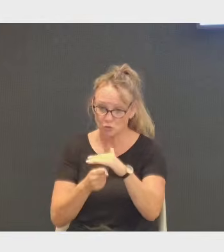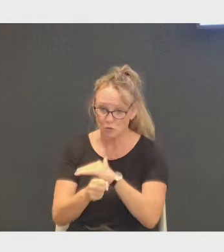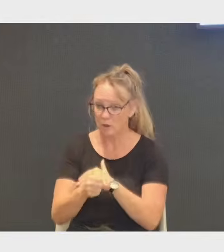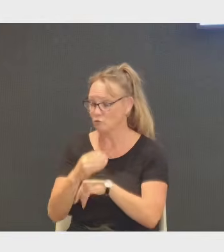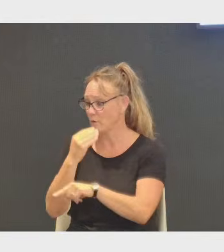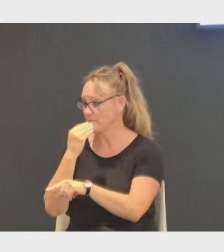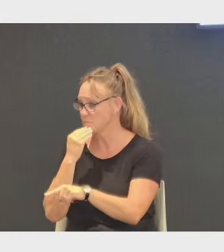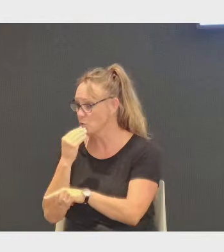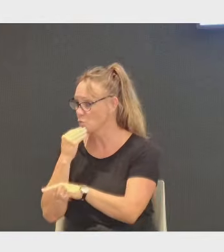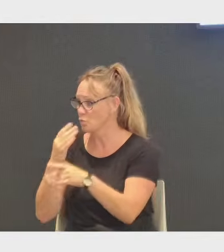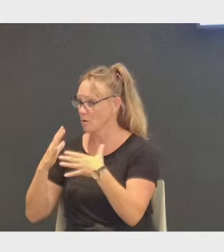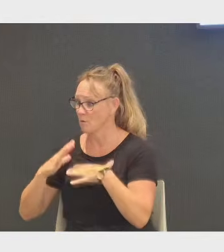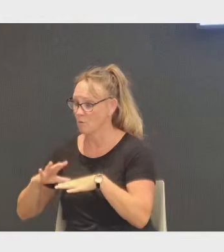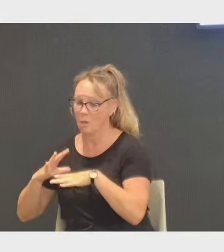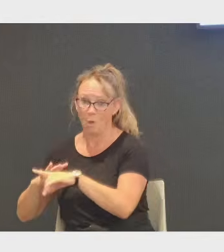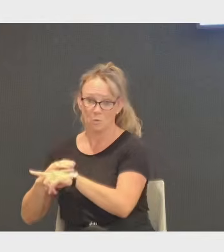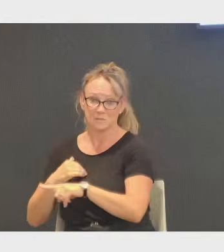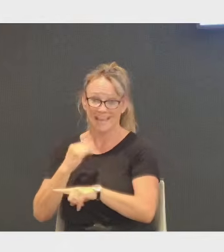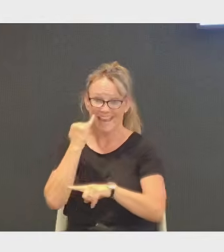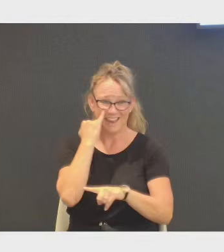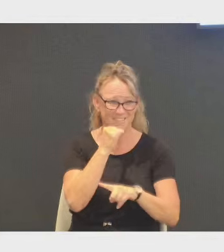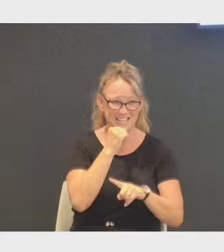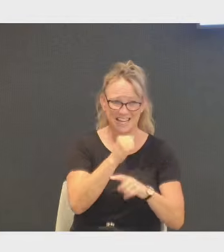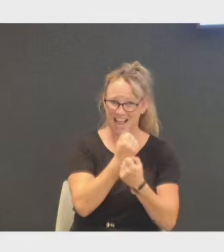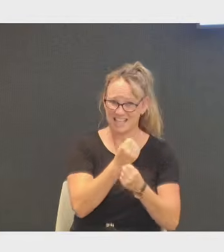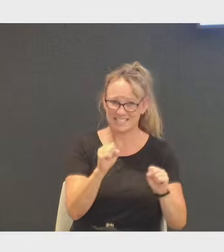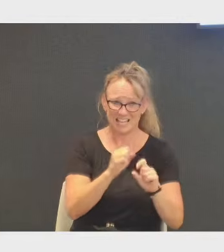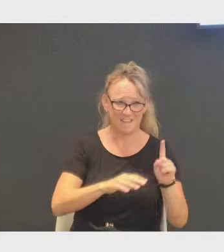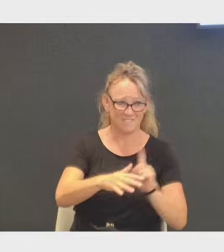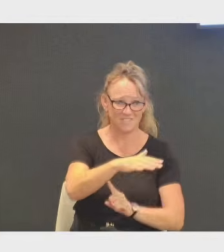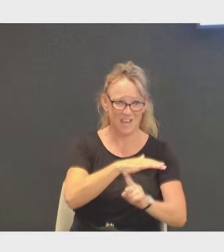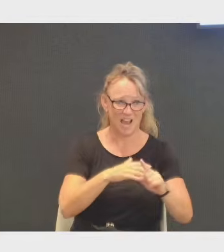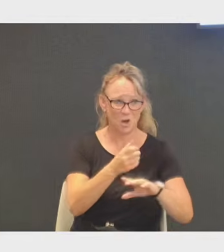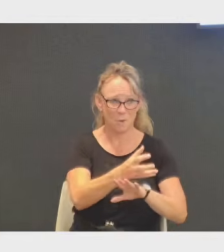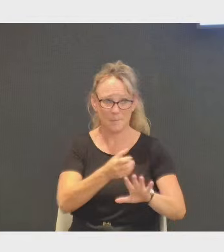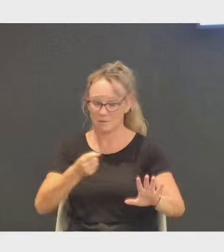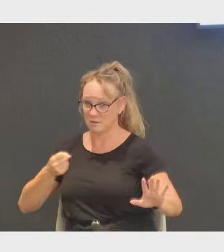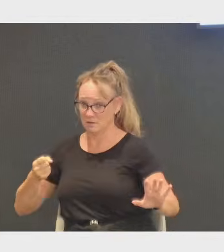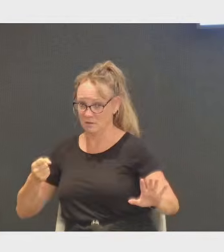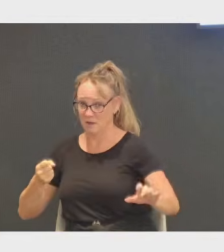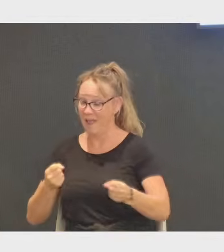that are removed from unsafe environments as well as the funding for 241 kids and investigation